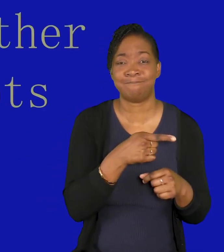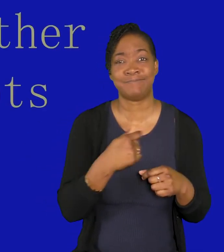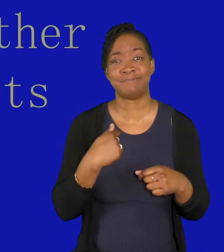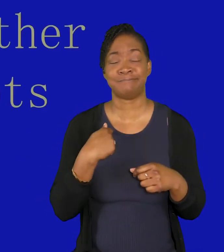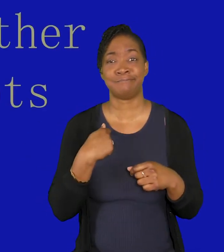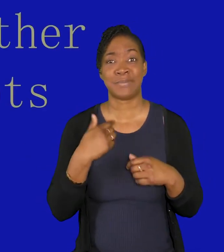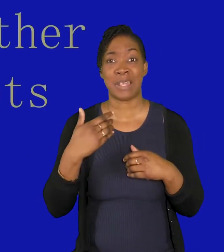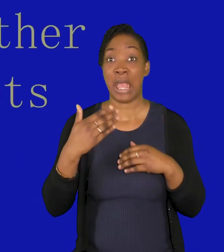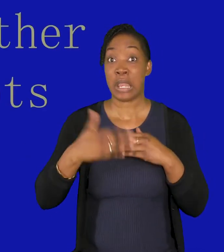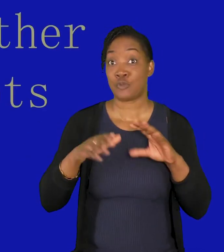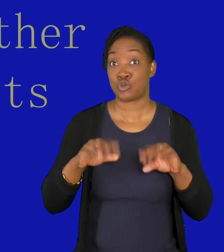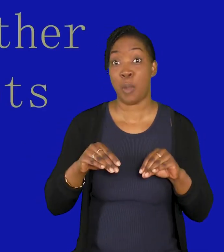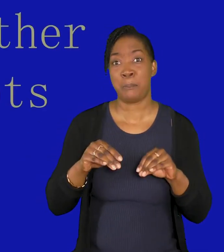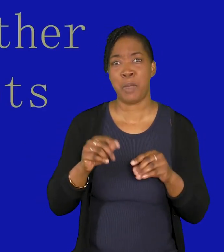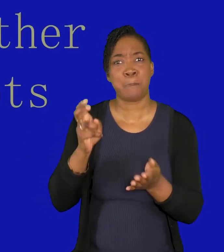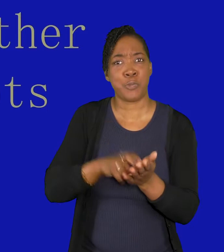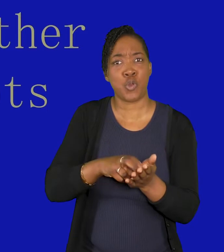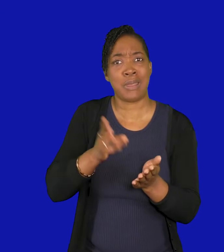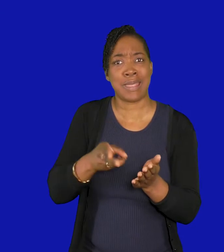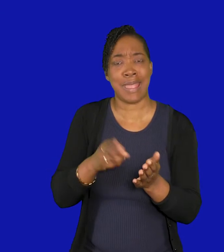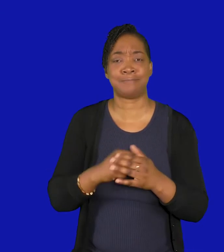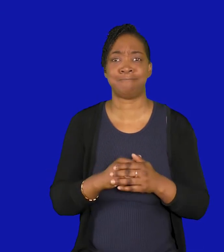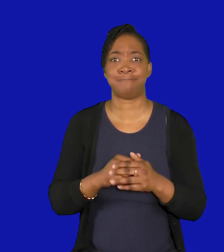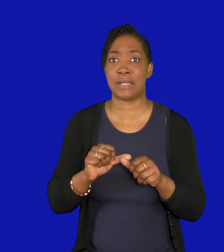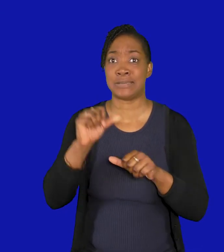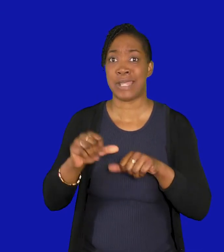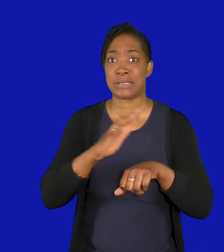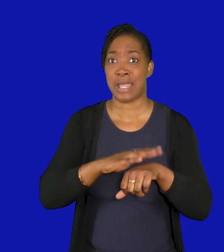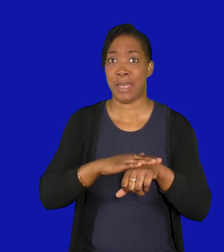And so I don't stop there – I book another treatment. This one's definitely not functional.